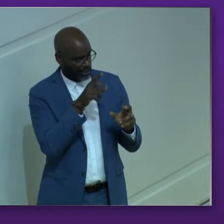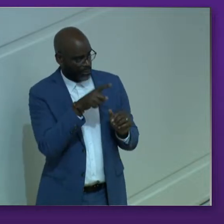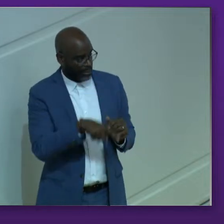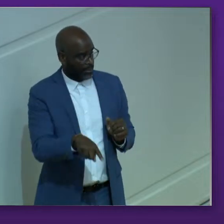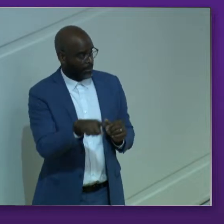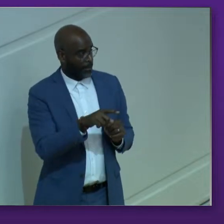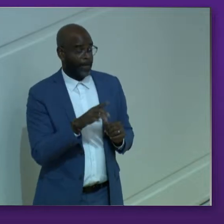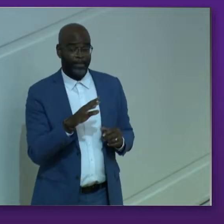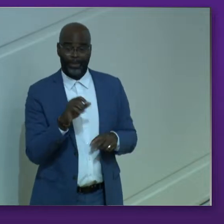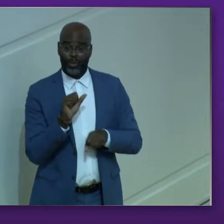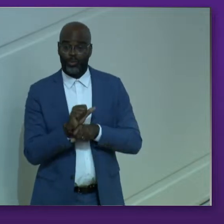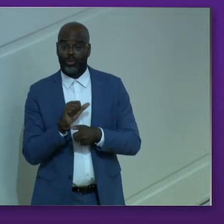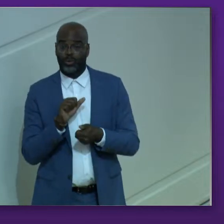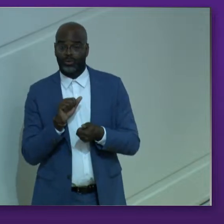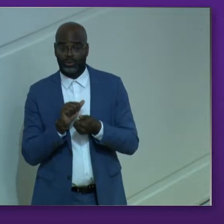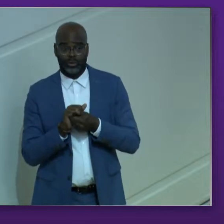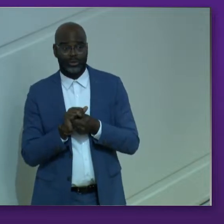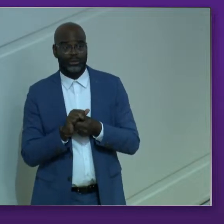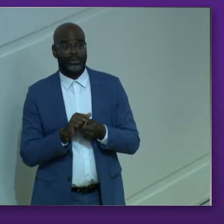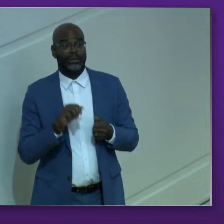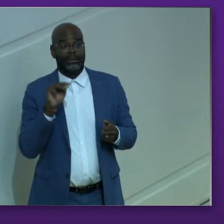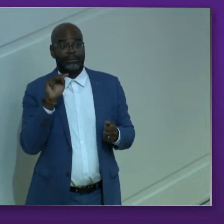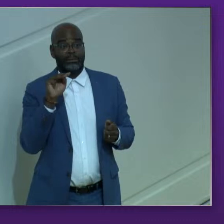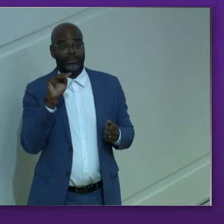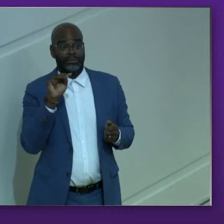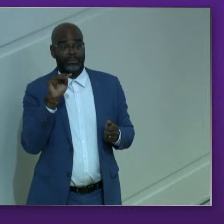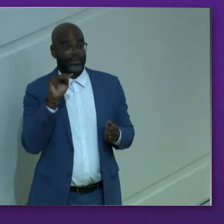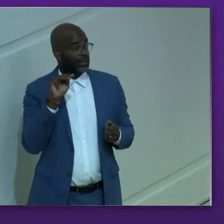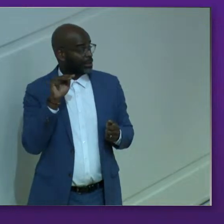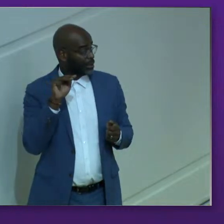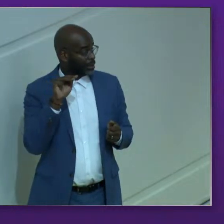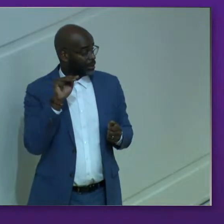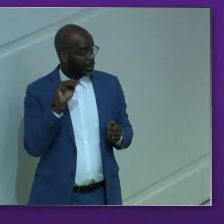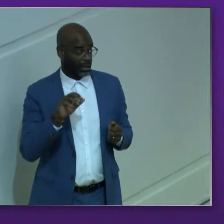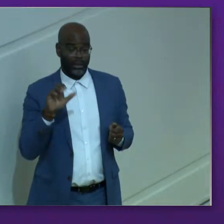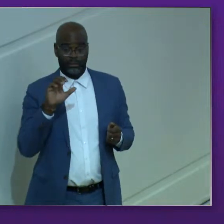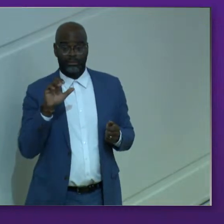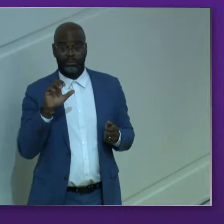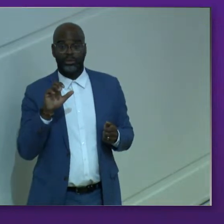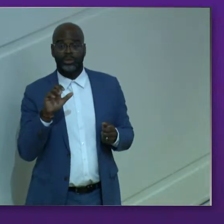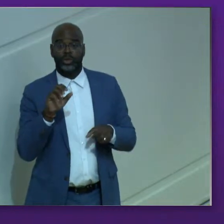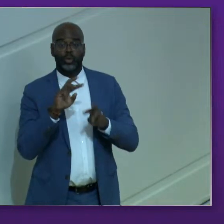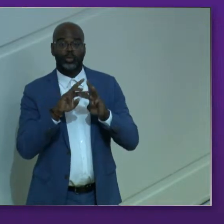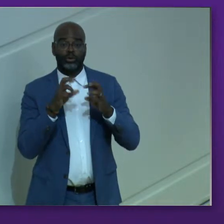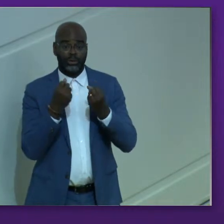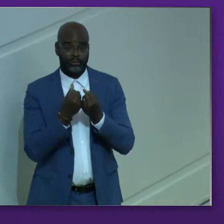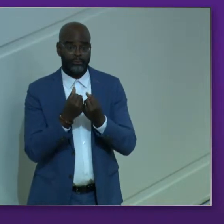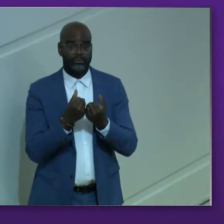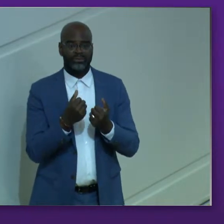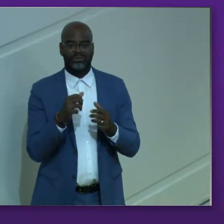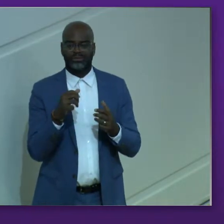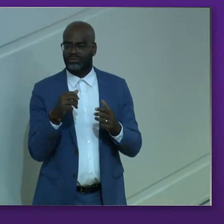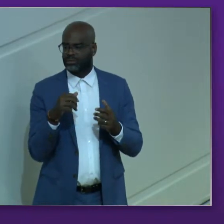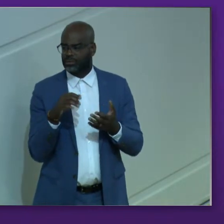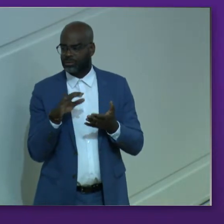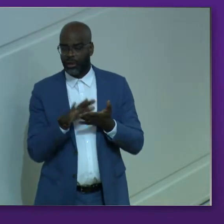TO PROSPECTIVE STUDENTS IN THE COMMUNITY AND ENSURING THEY ARE